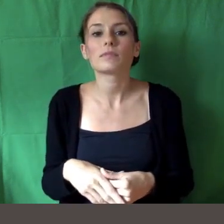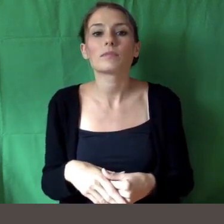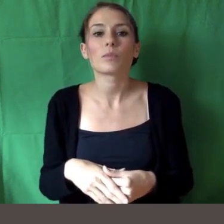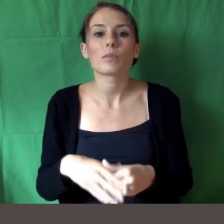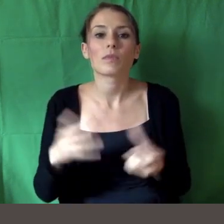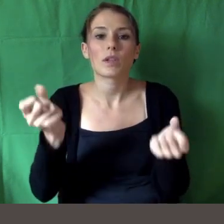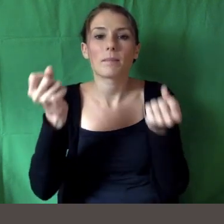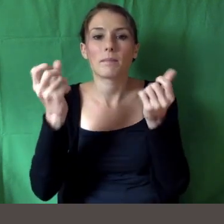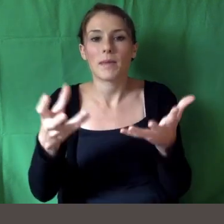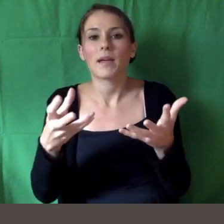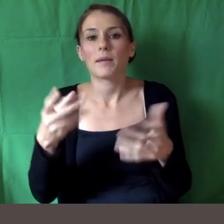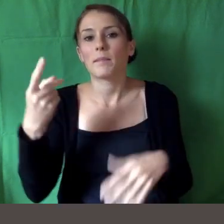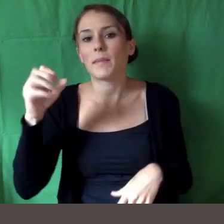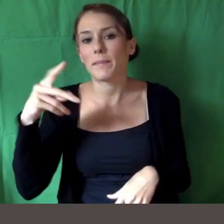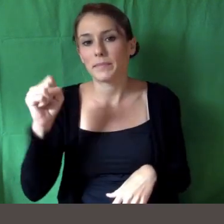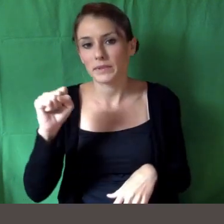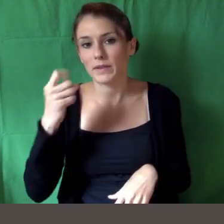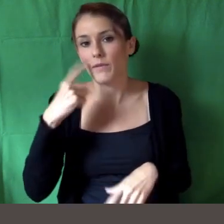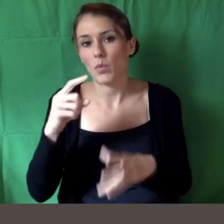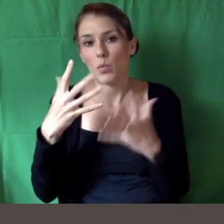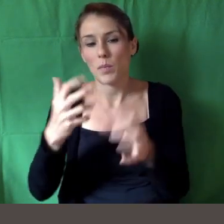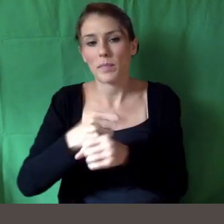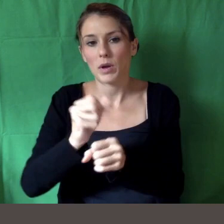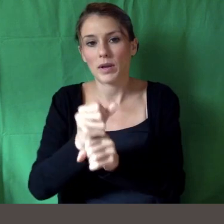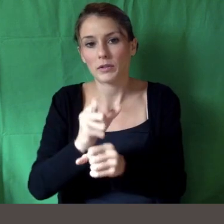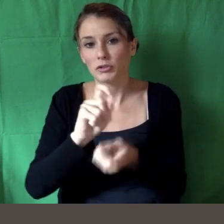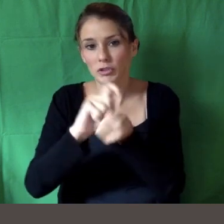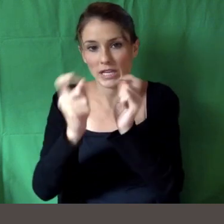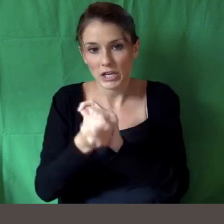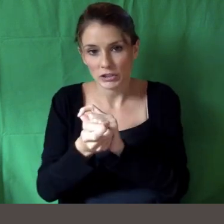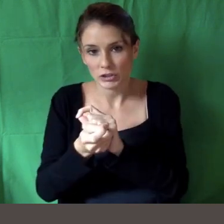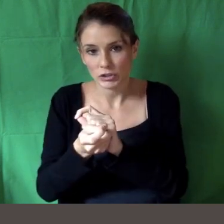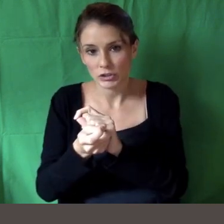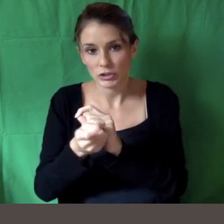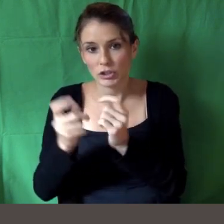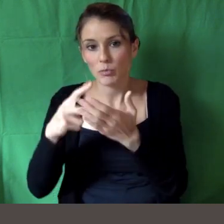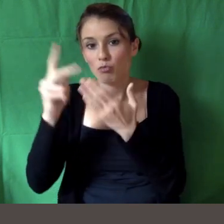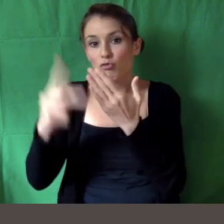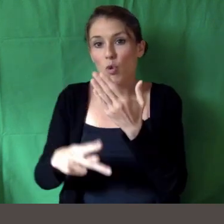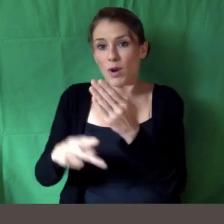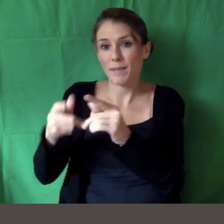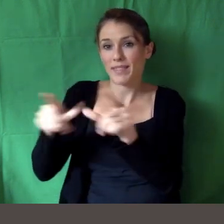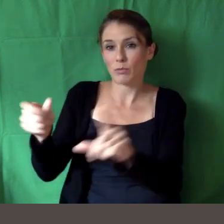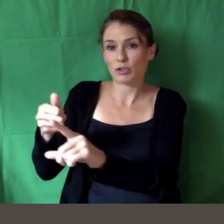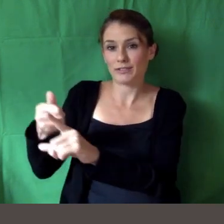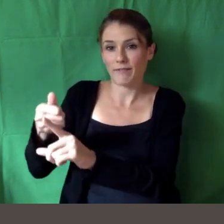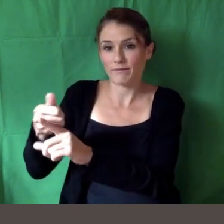So there's lots of PEPs for wanting to make changes to Python programming language.